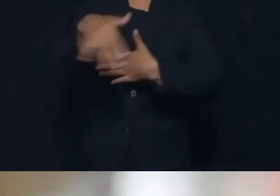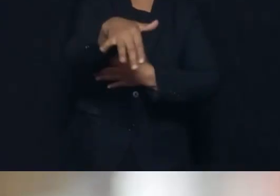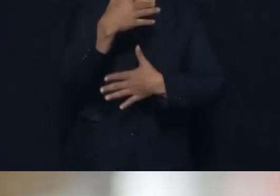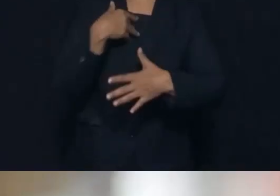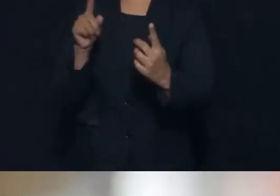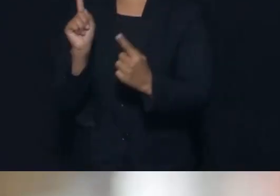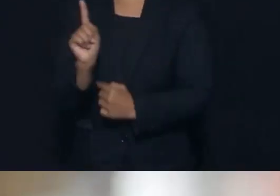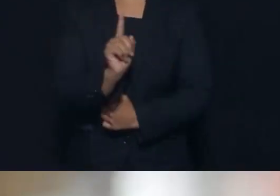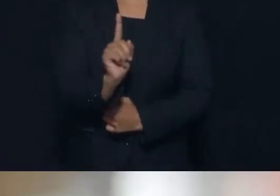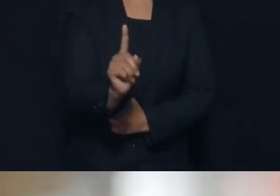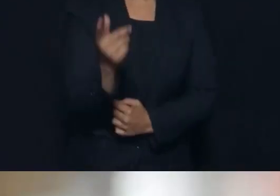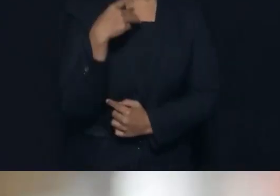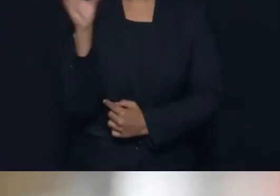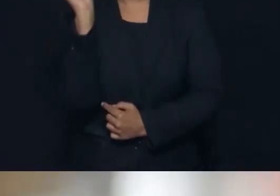I was hearing a lot of discussions. That is good.